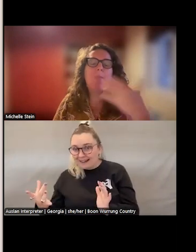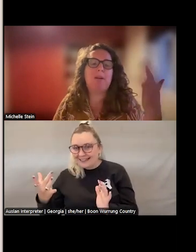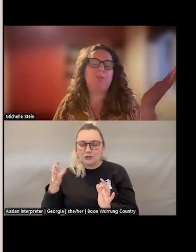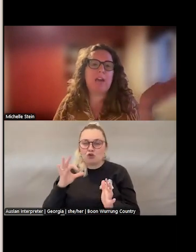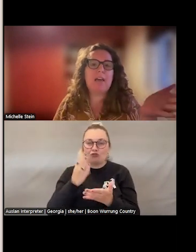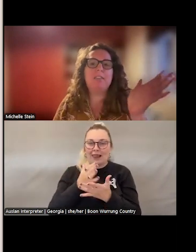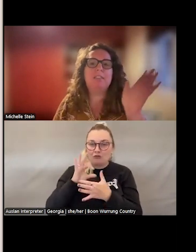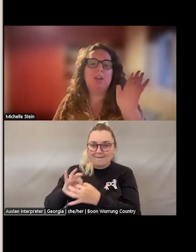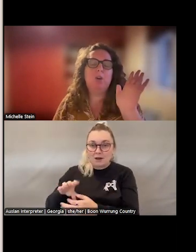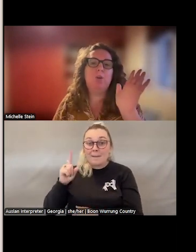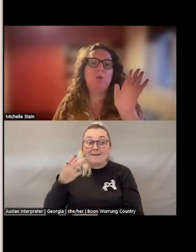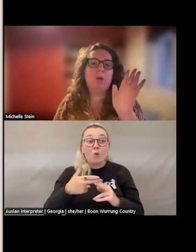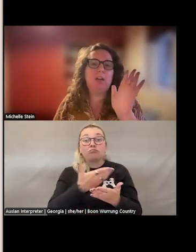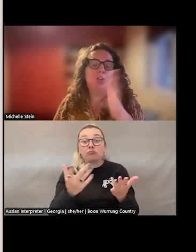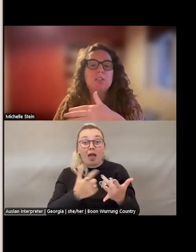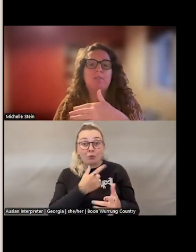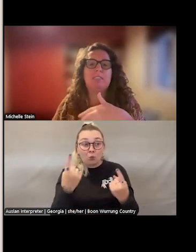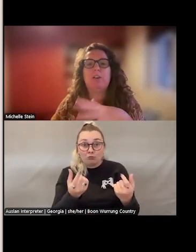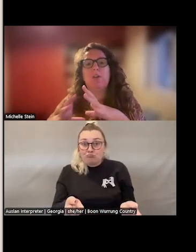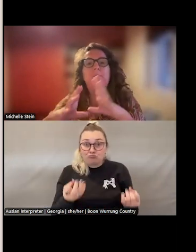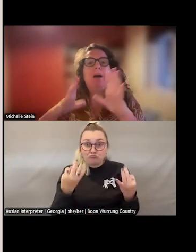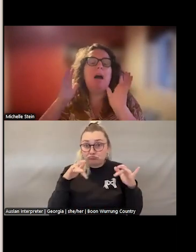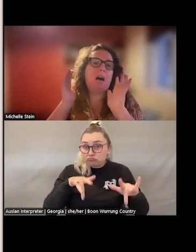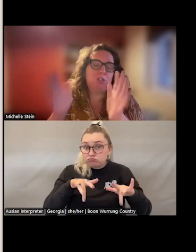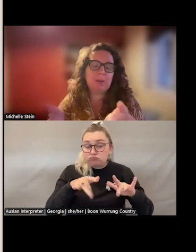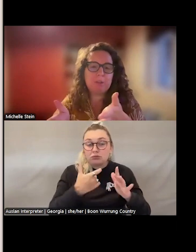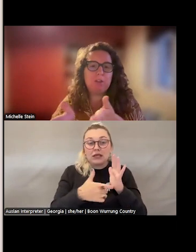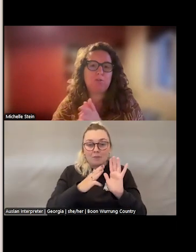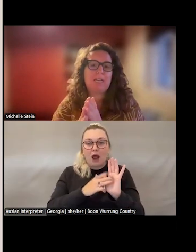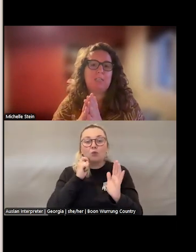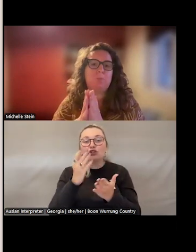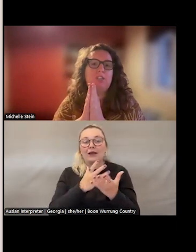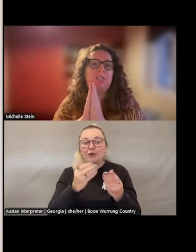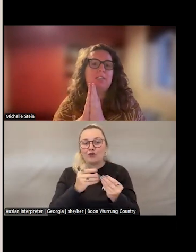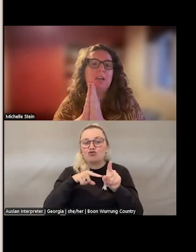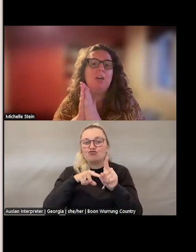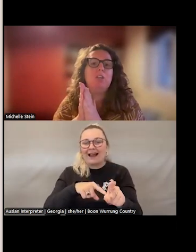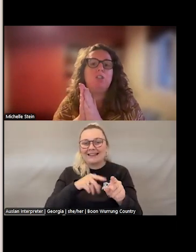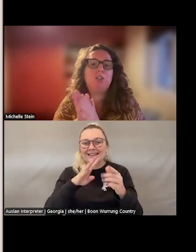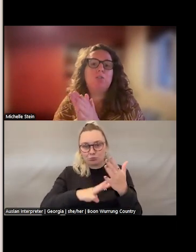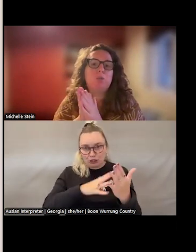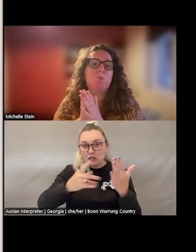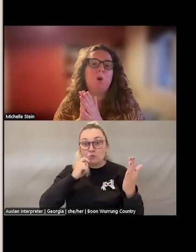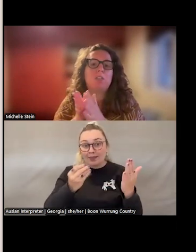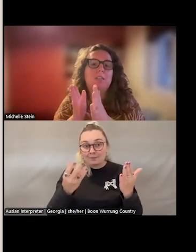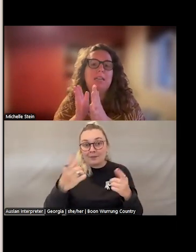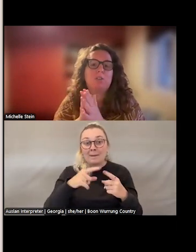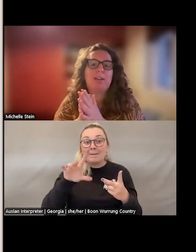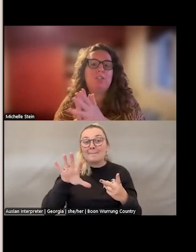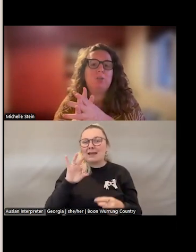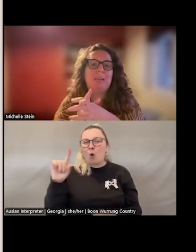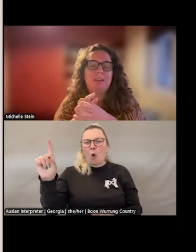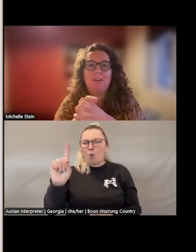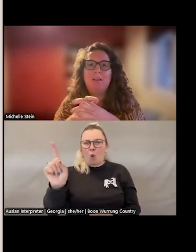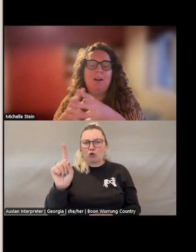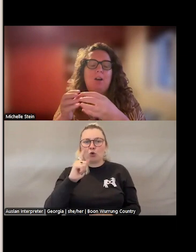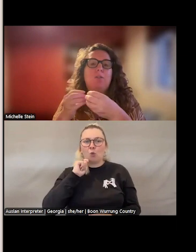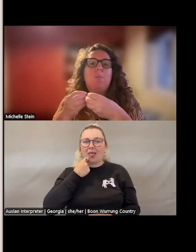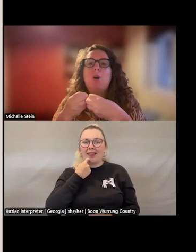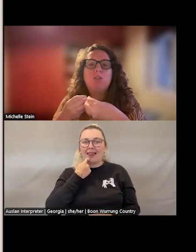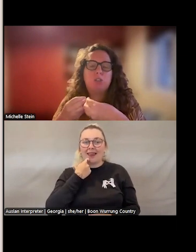but for others, I will share with you the tracking spreadsheet. Choose what is going to be the most